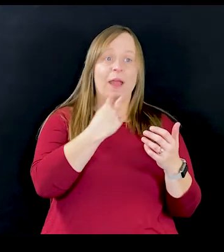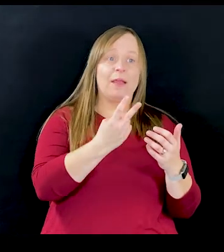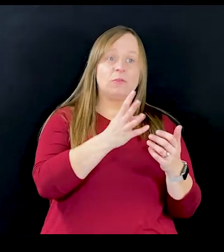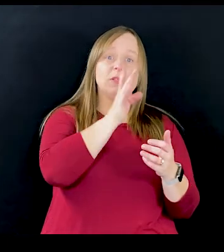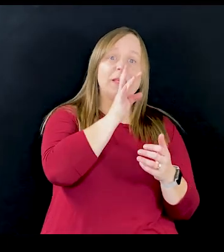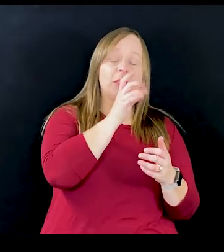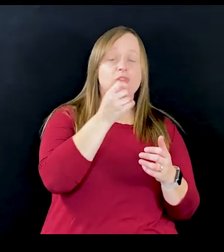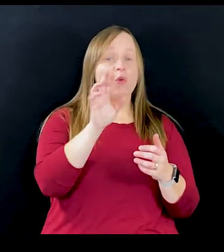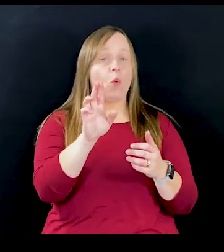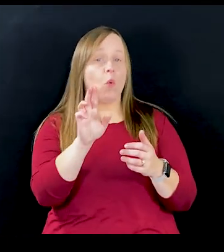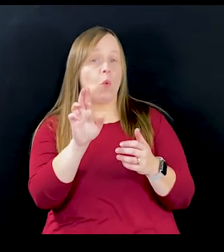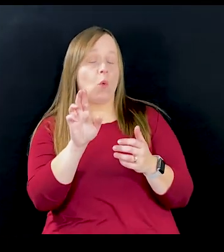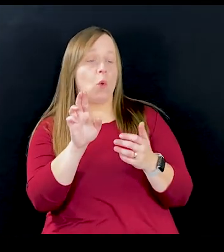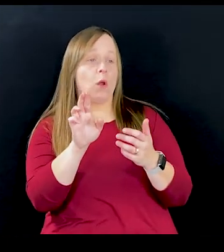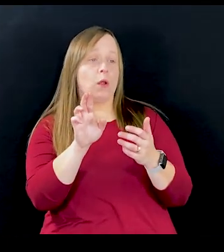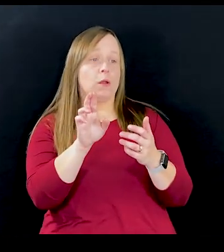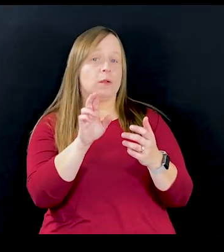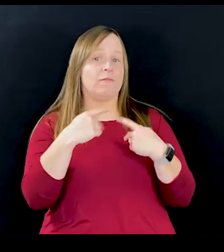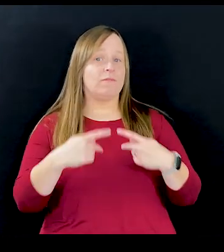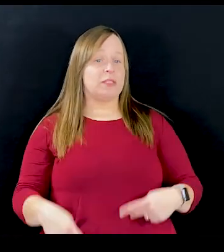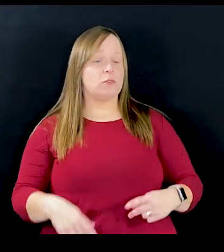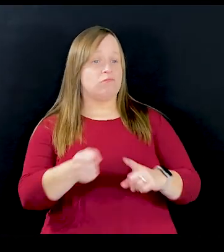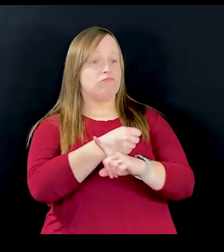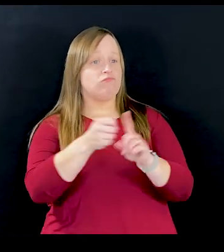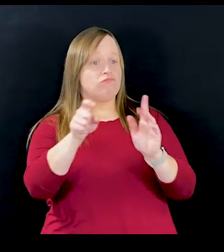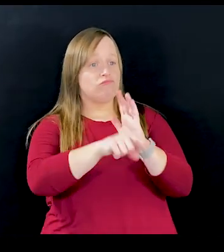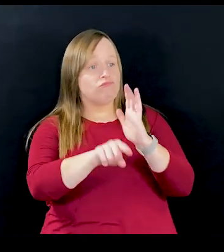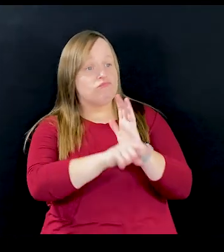through speech or physical violence and racism.